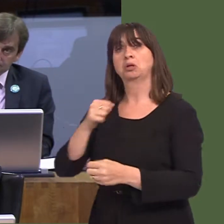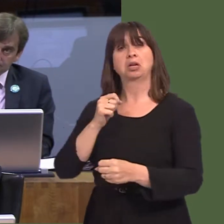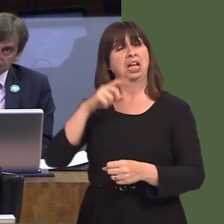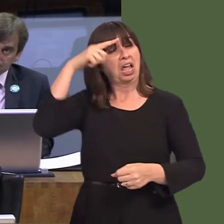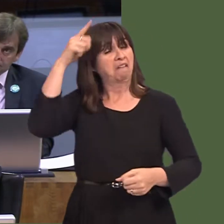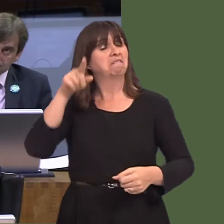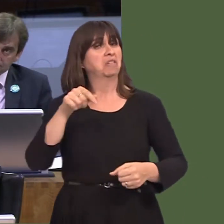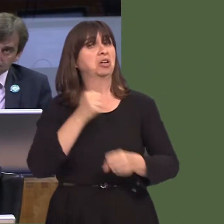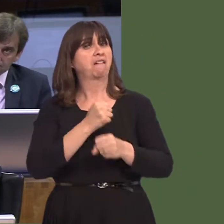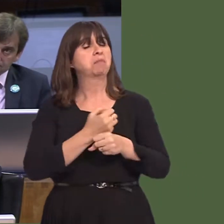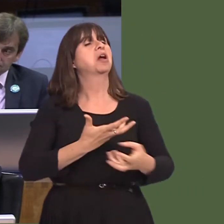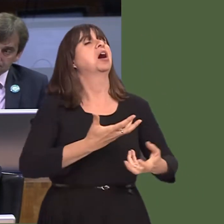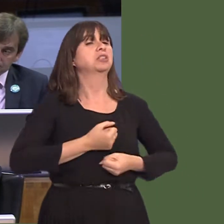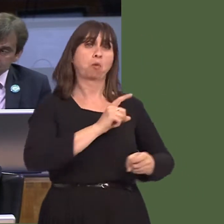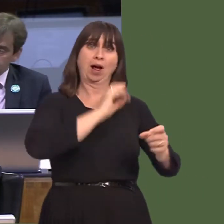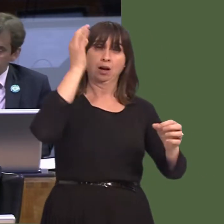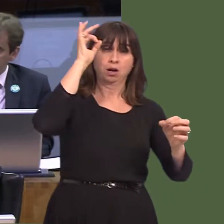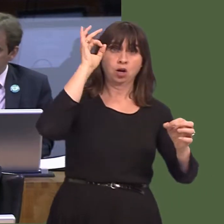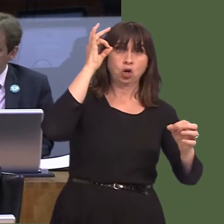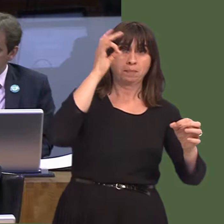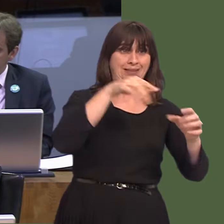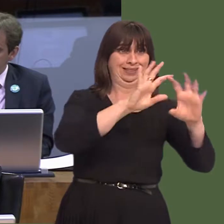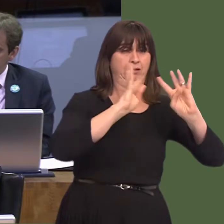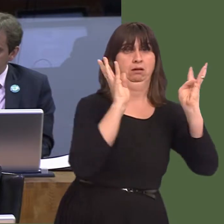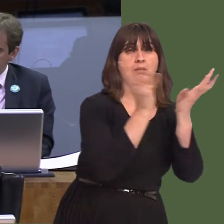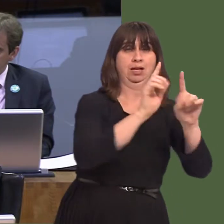cross-party committee that looked into thisó.